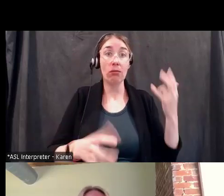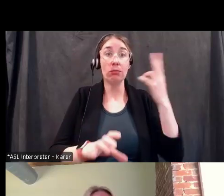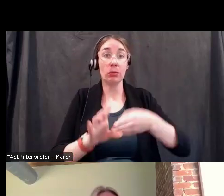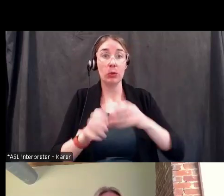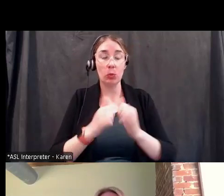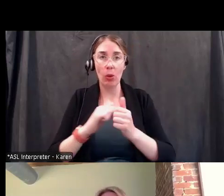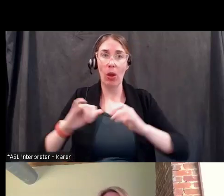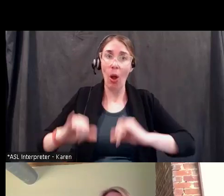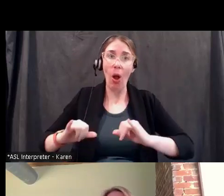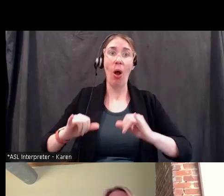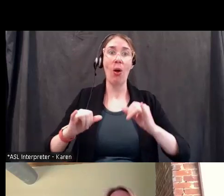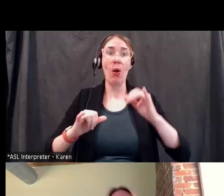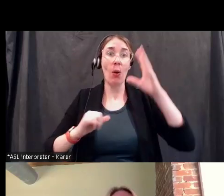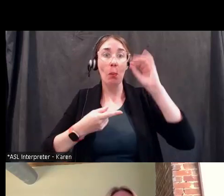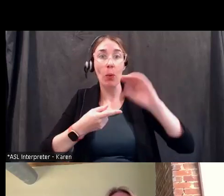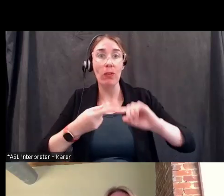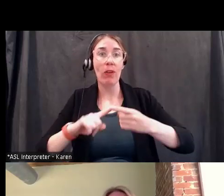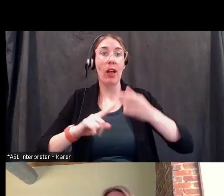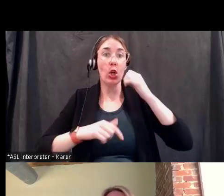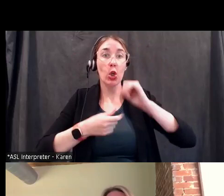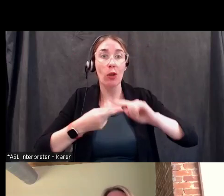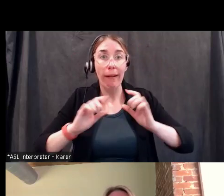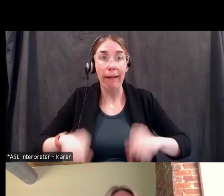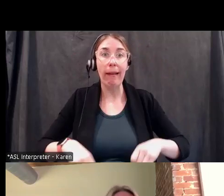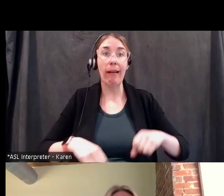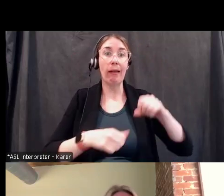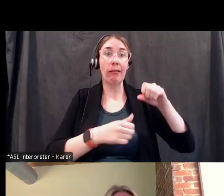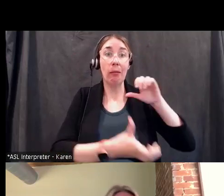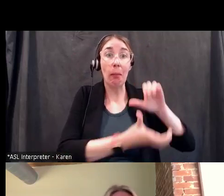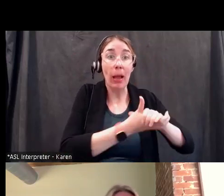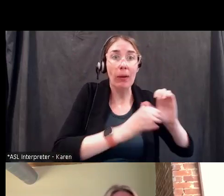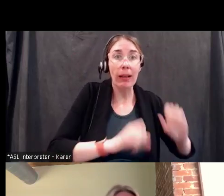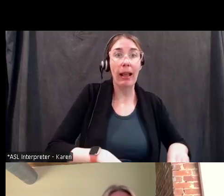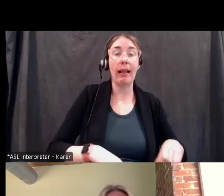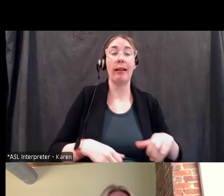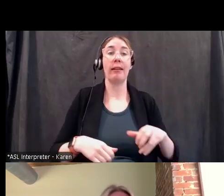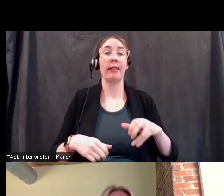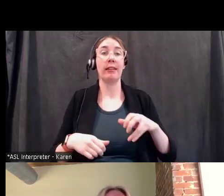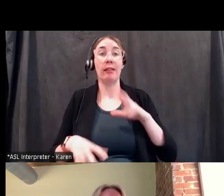a girlfriend, I can, you know, order steak and be able to ask them to cut it for me at a restaurant.